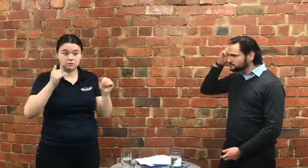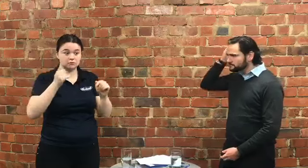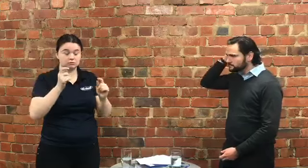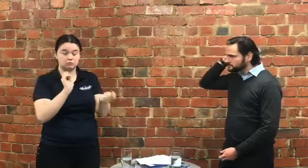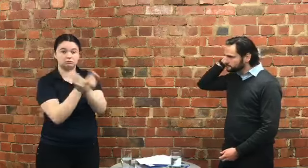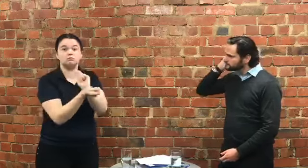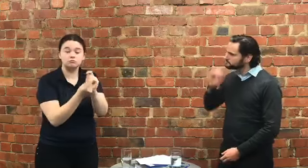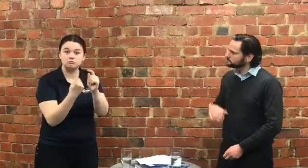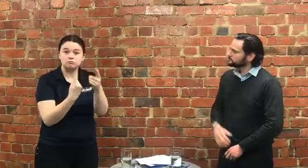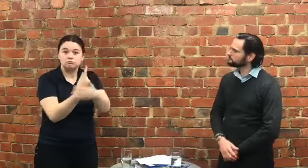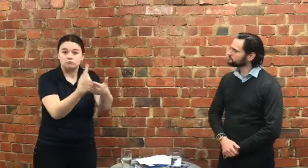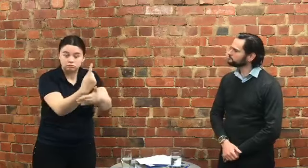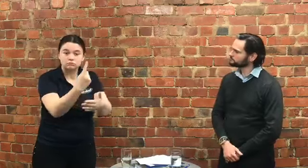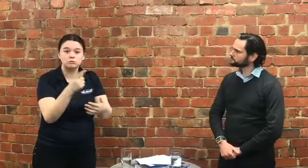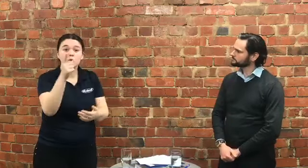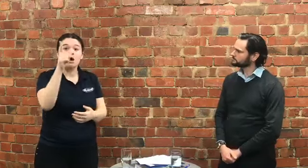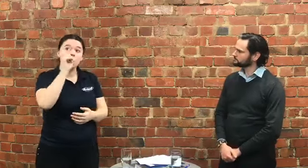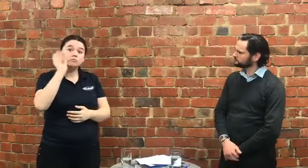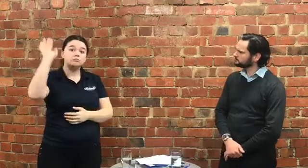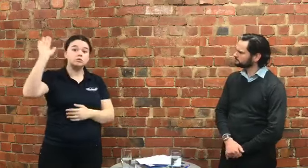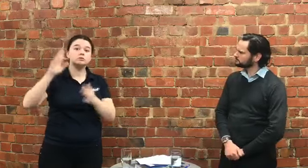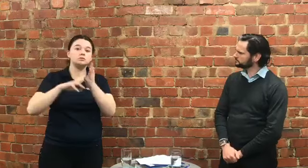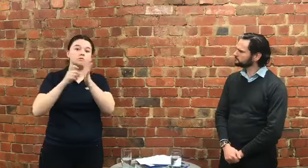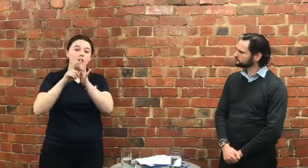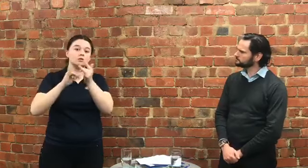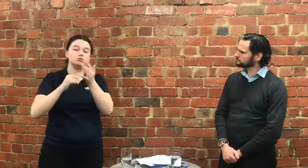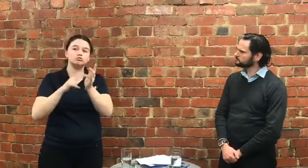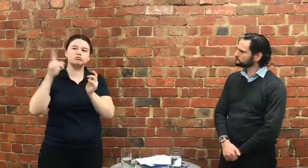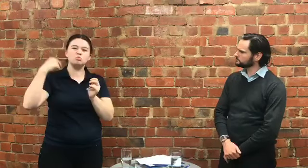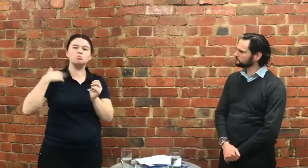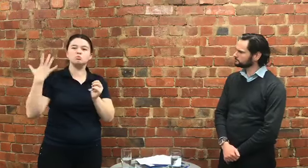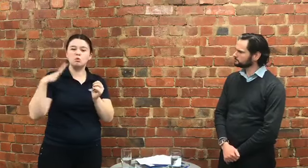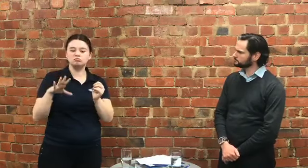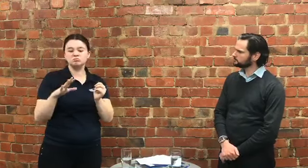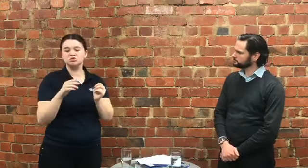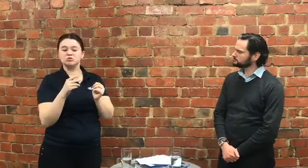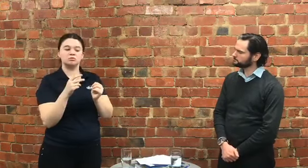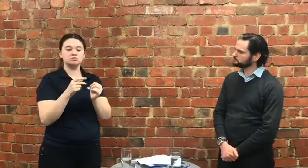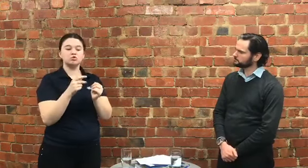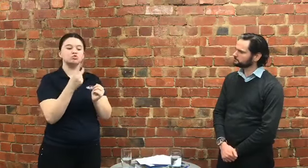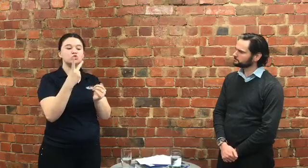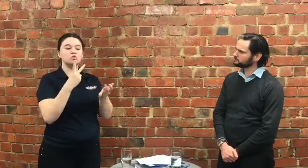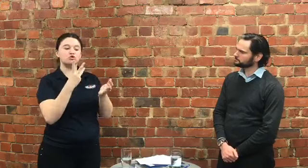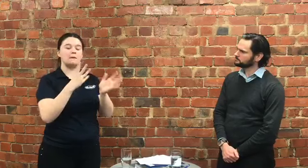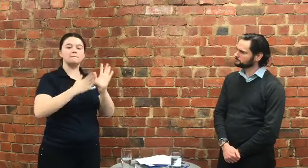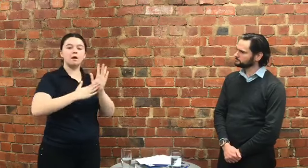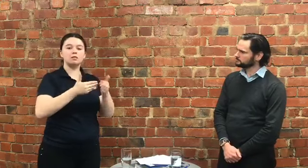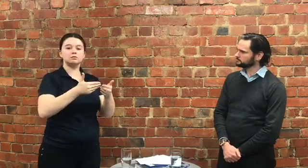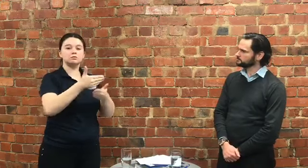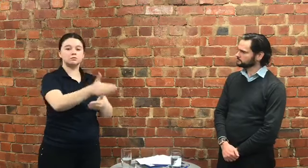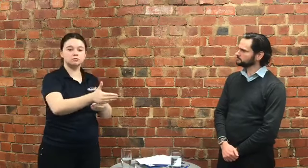or a group home, and your circumstances change. You can ask the NDIS at that point